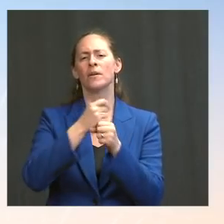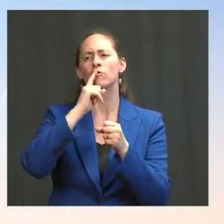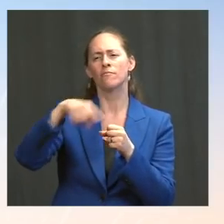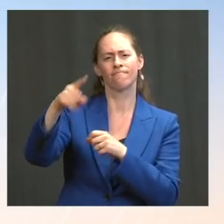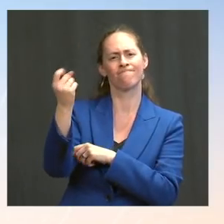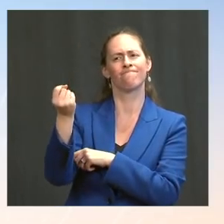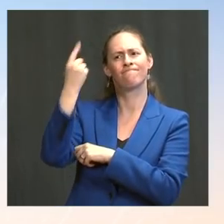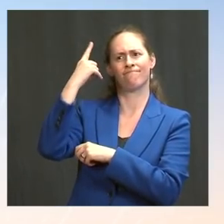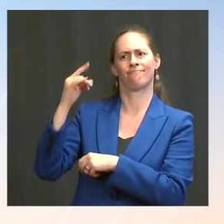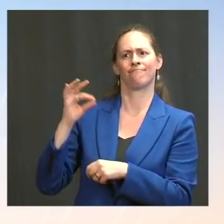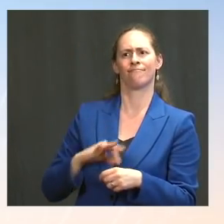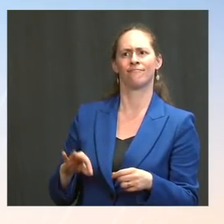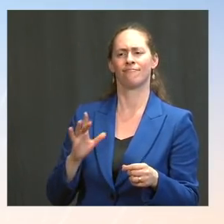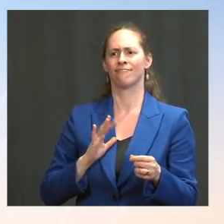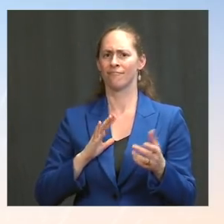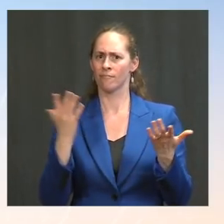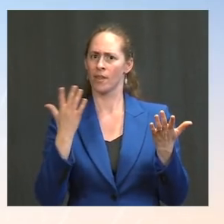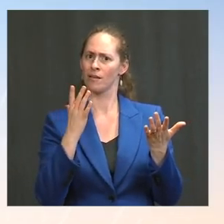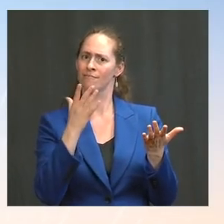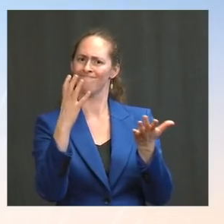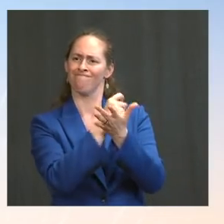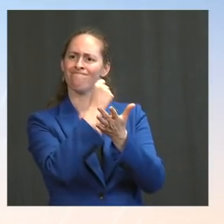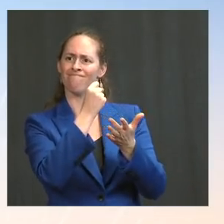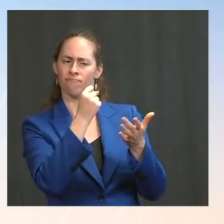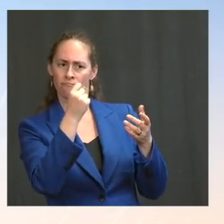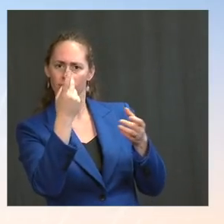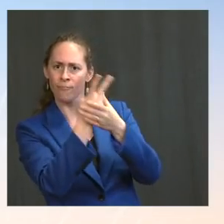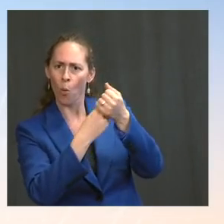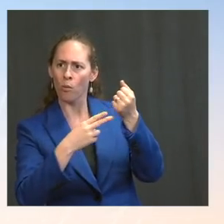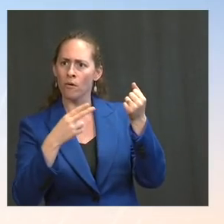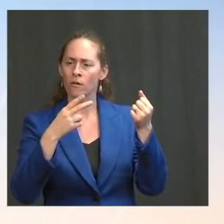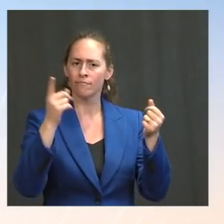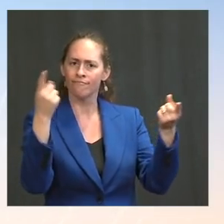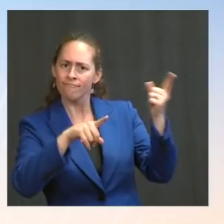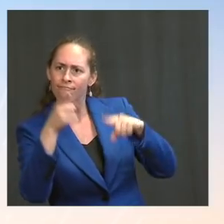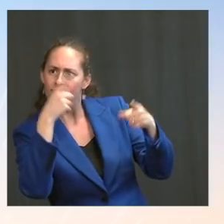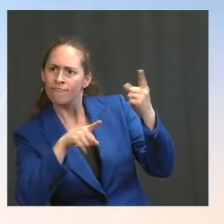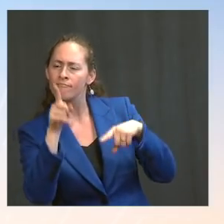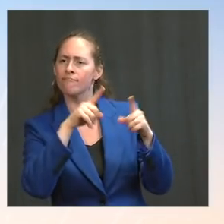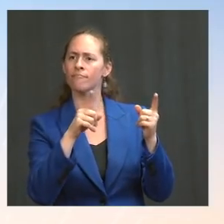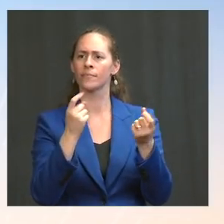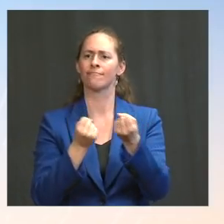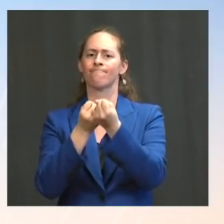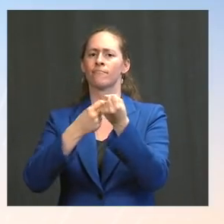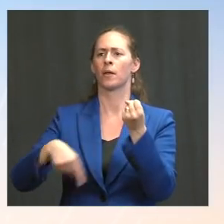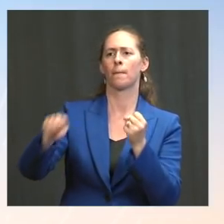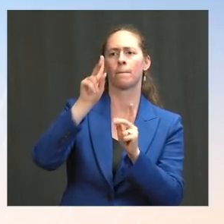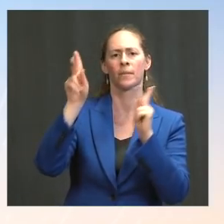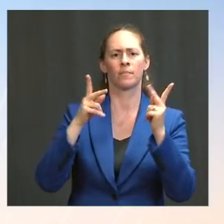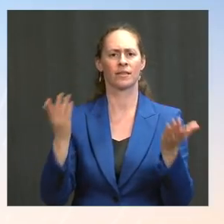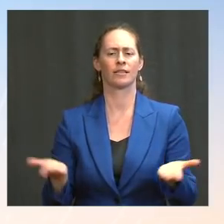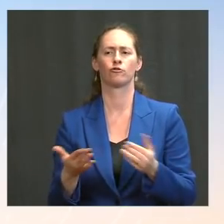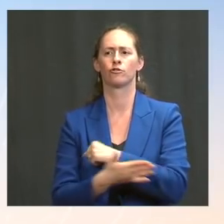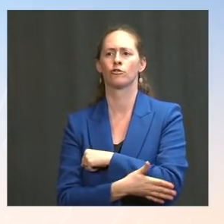what it will do to deliver to communities across the country. After his visit to Traverse City, he will travel to Wilmington, Delaware, where he will remain overnight.